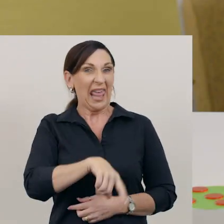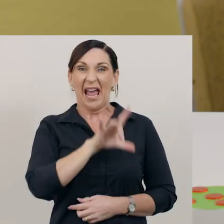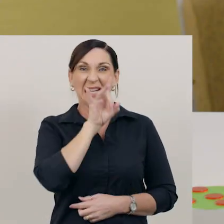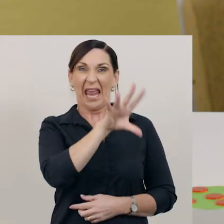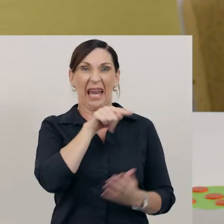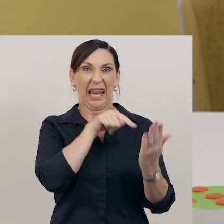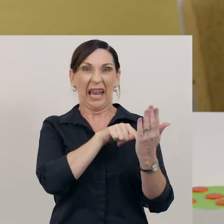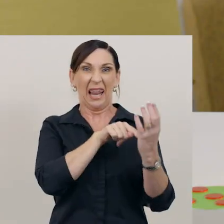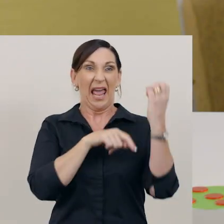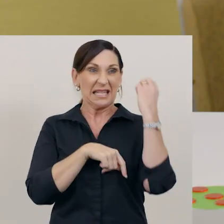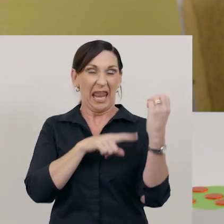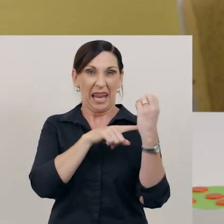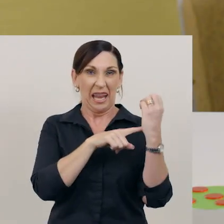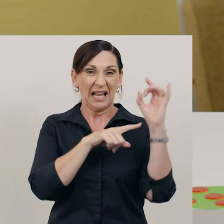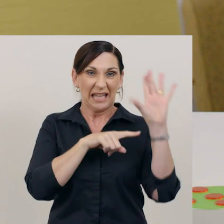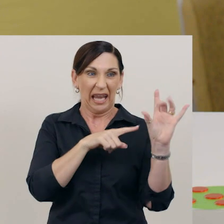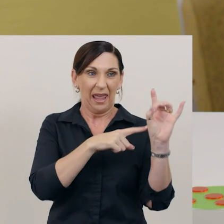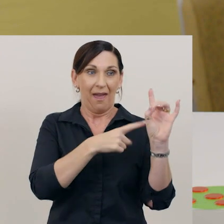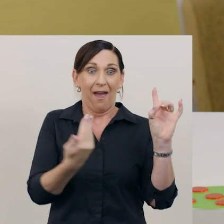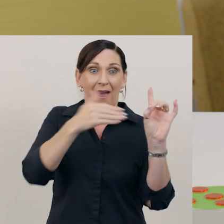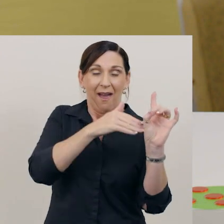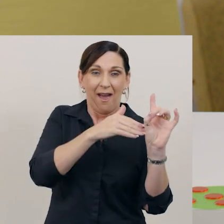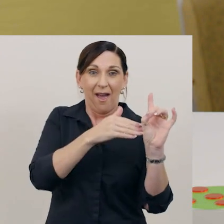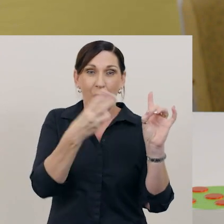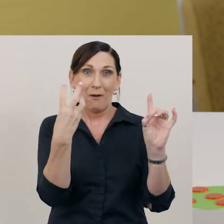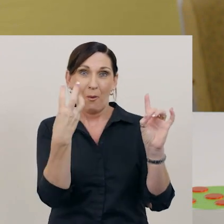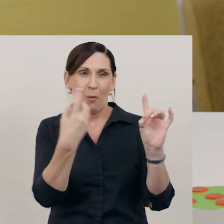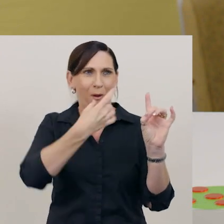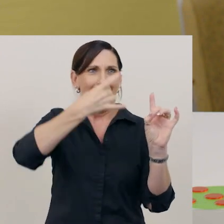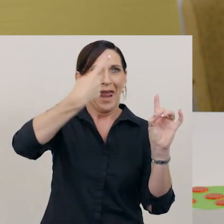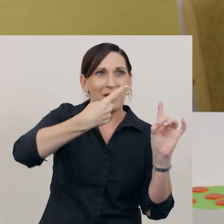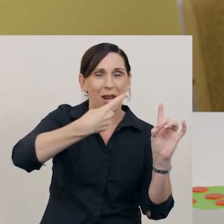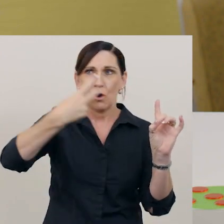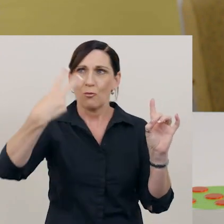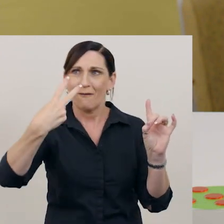10, 11, 12, 13. 10 add 3 is 13.